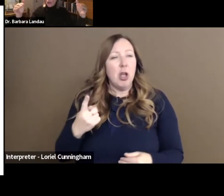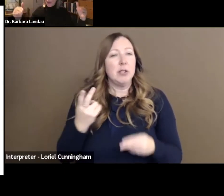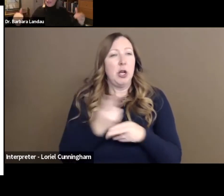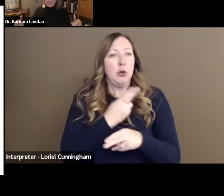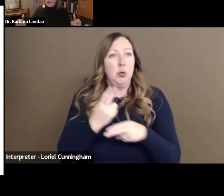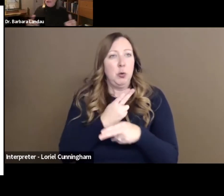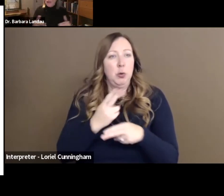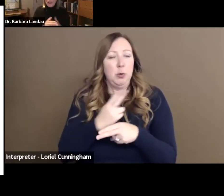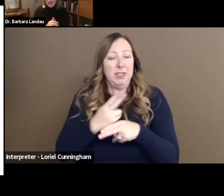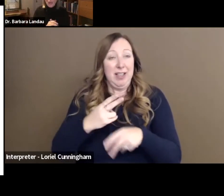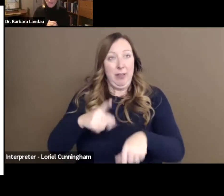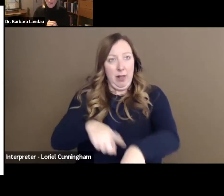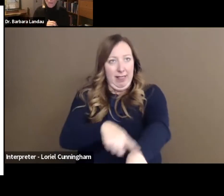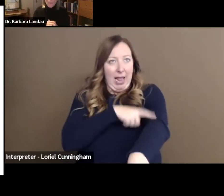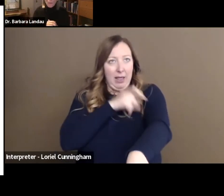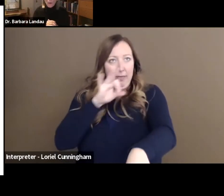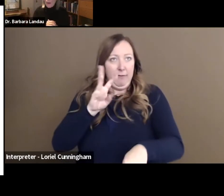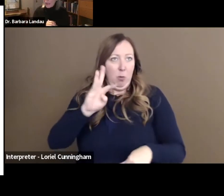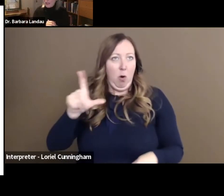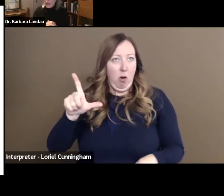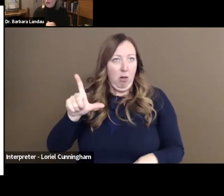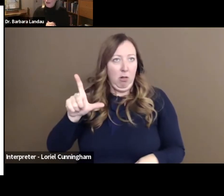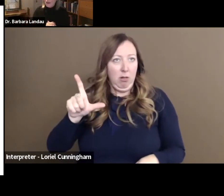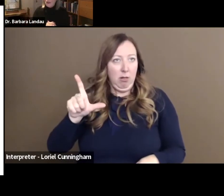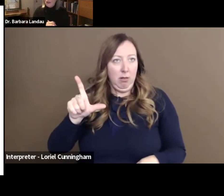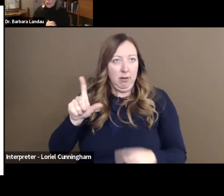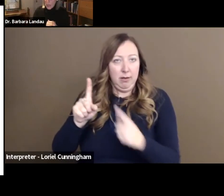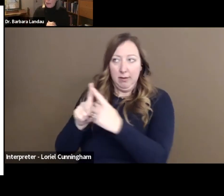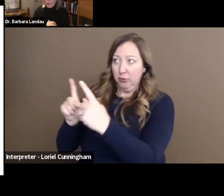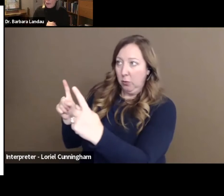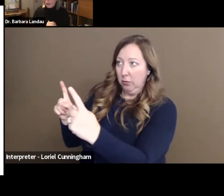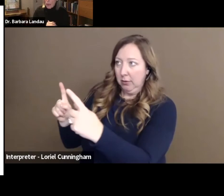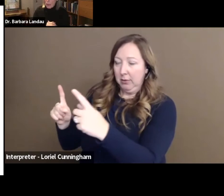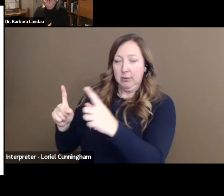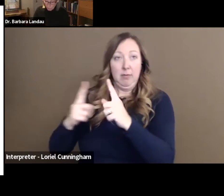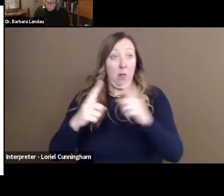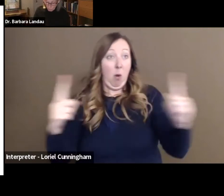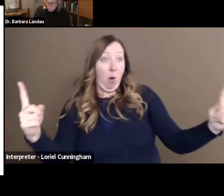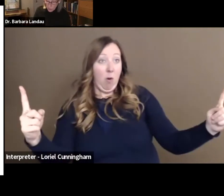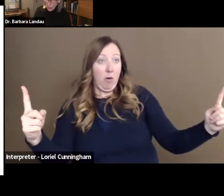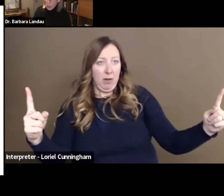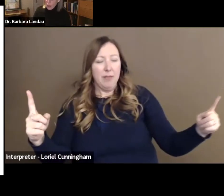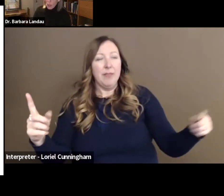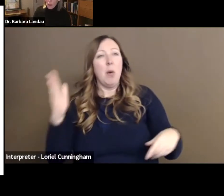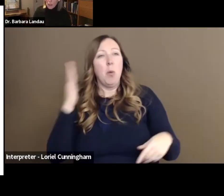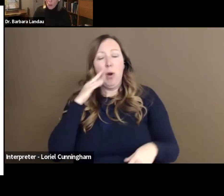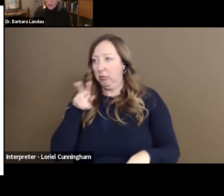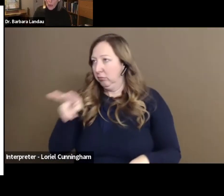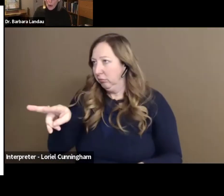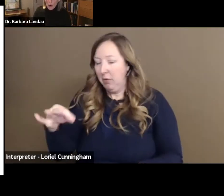do reorientation on the basis of the um